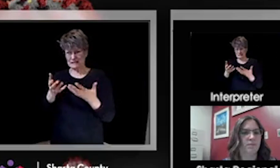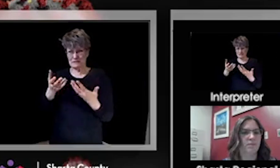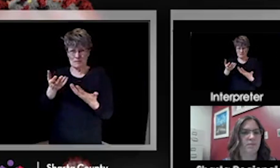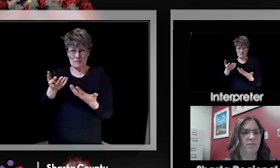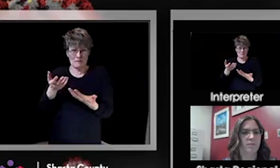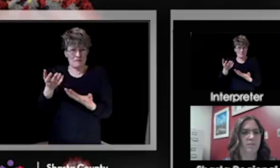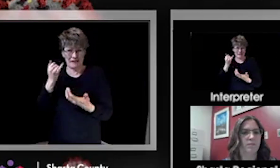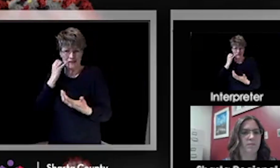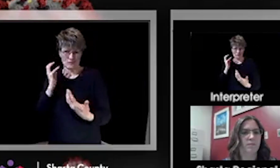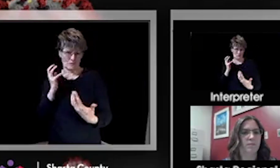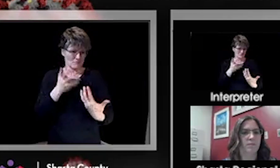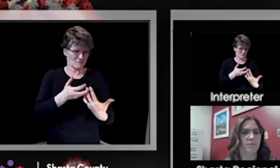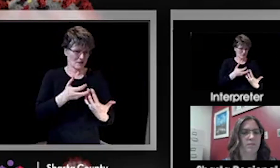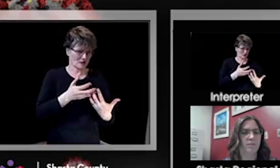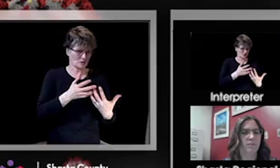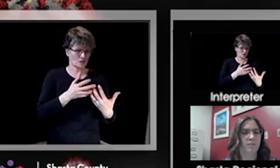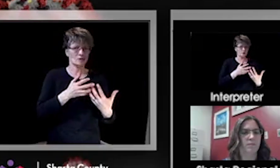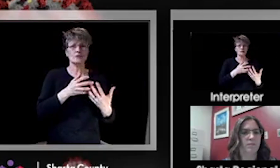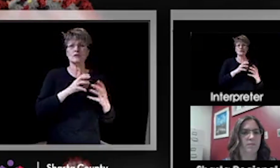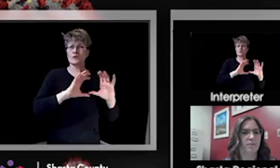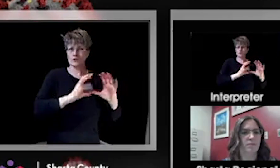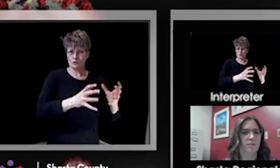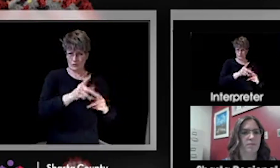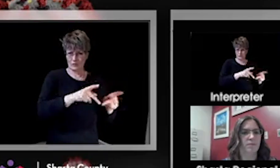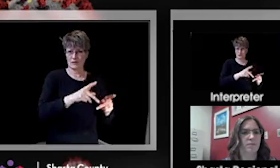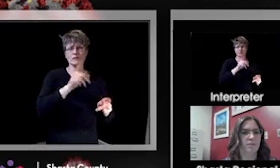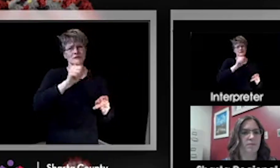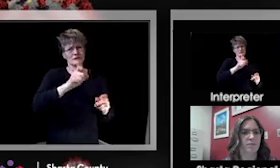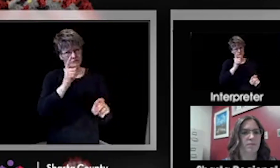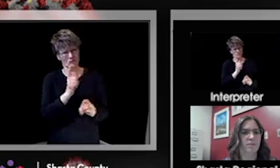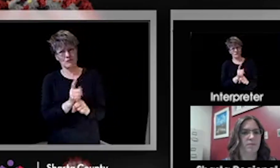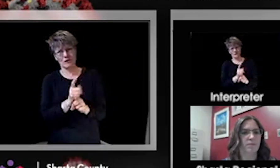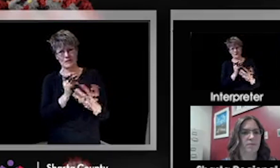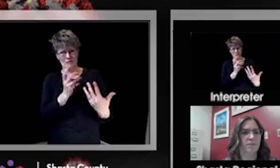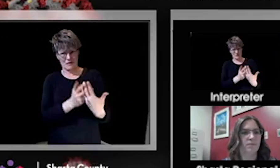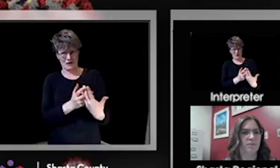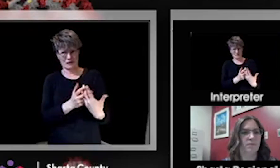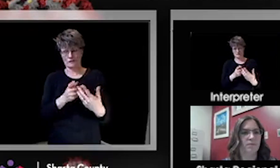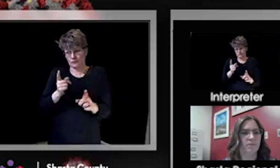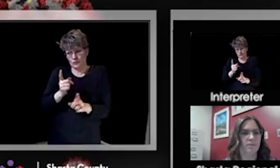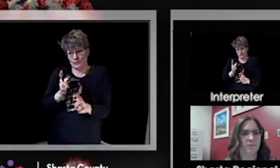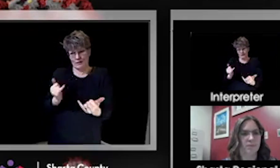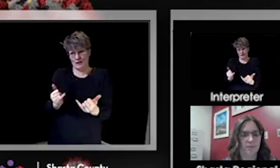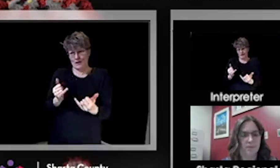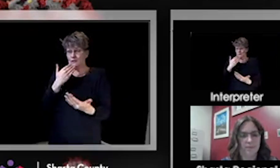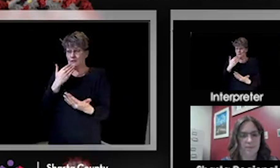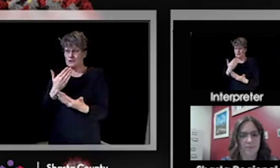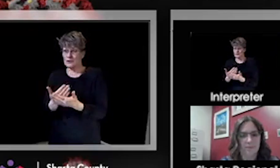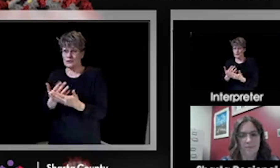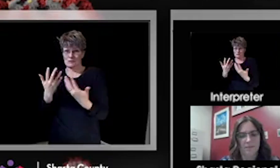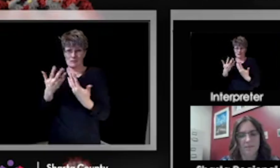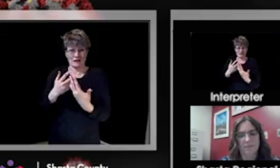stage it wouldn’t be appropriate to use them. It wouldn’t be helpful information